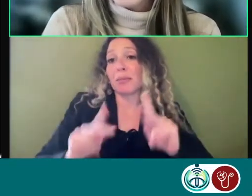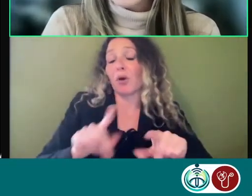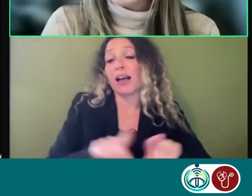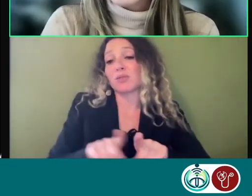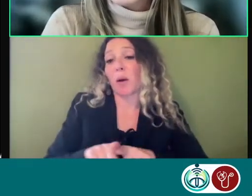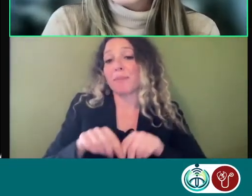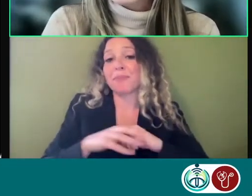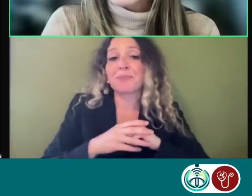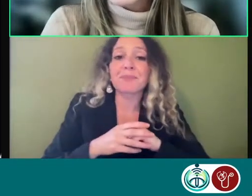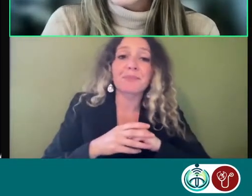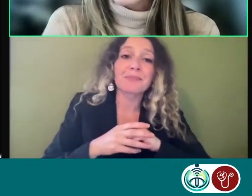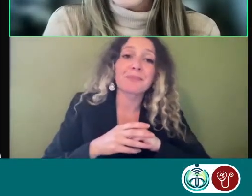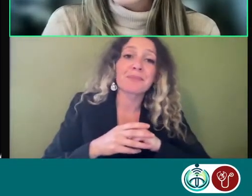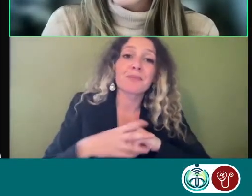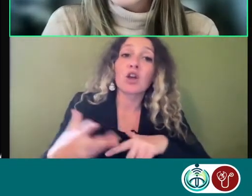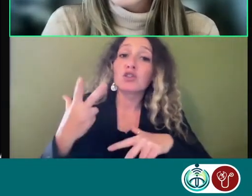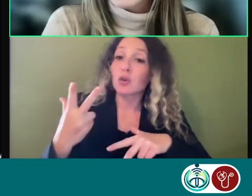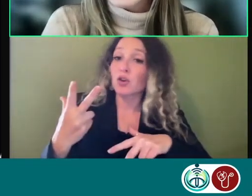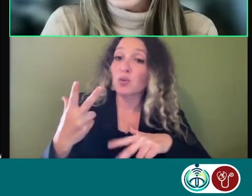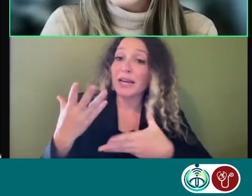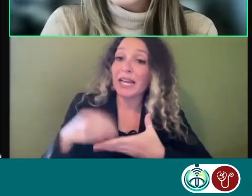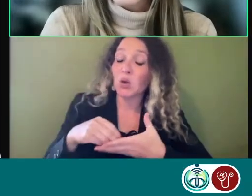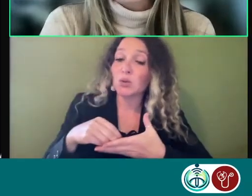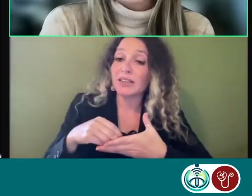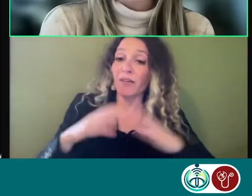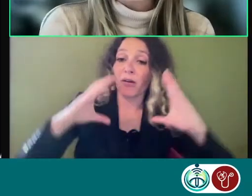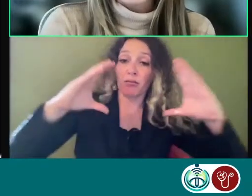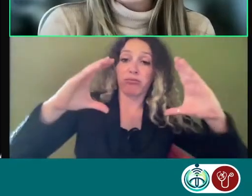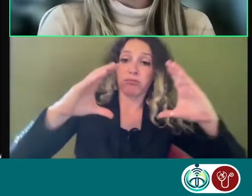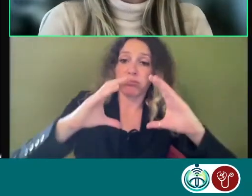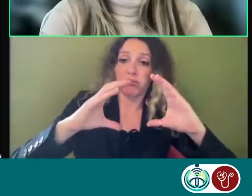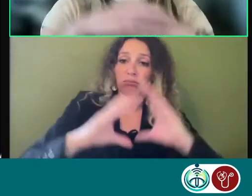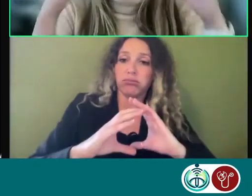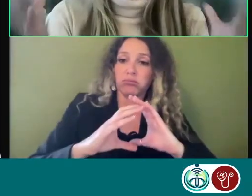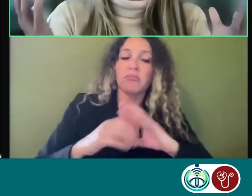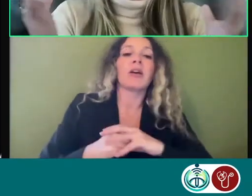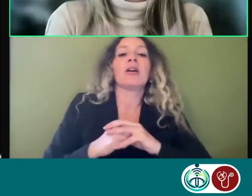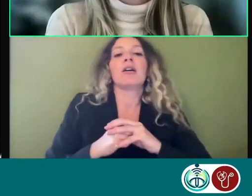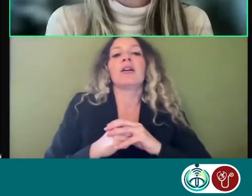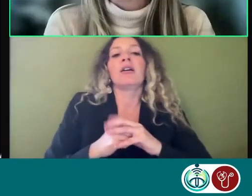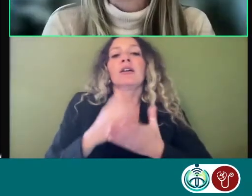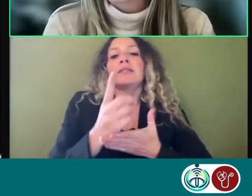three domains that lead to include inclusive design and what really makes the experience